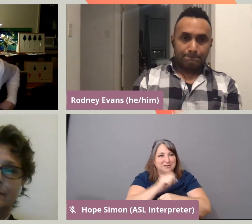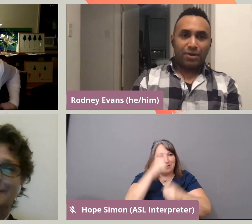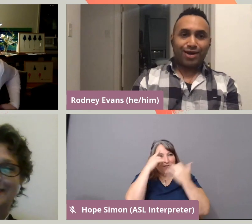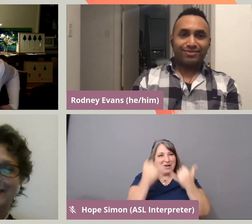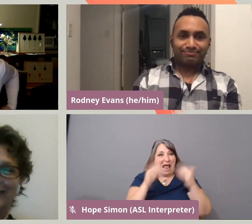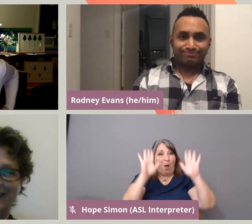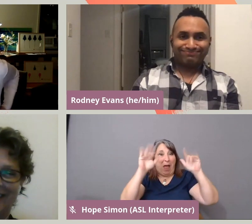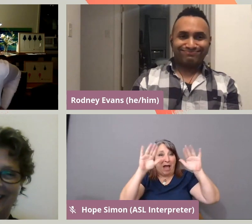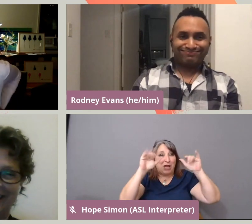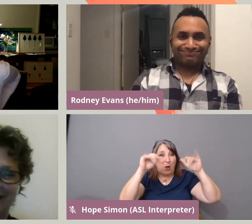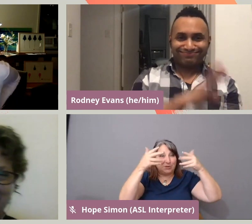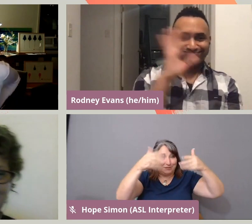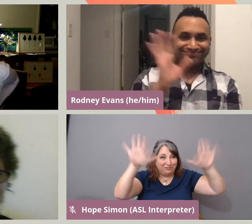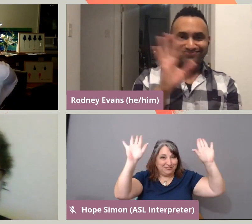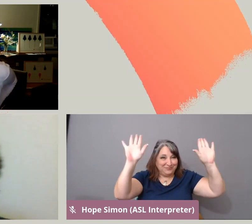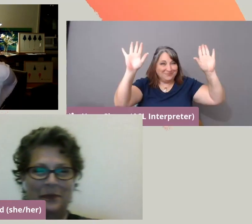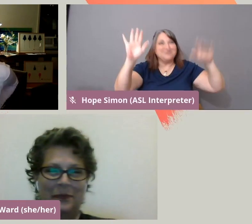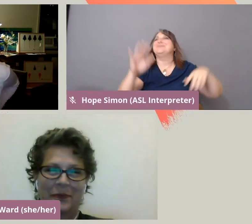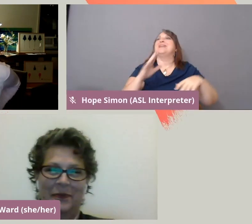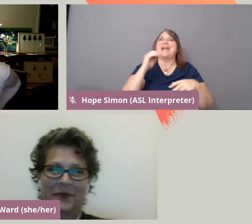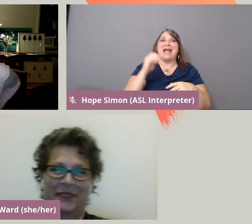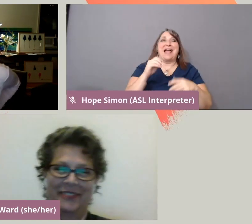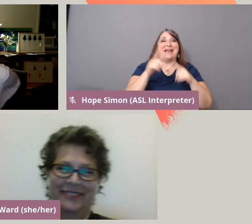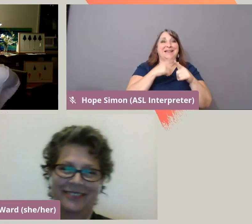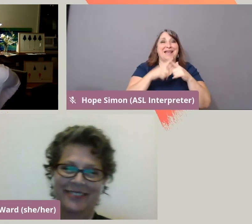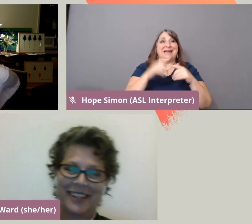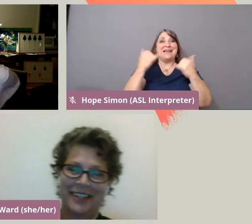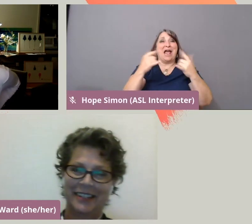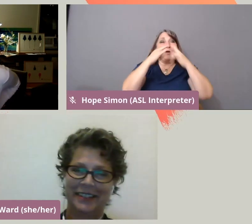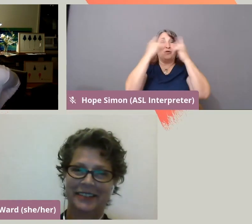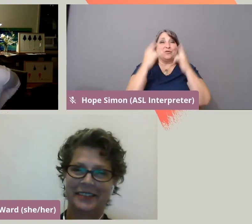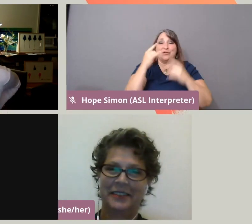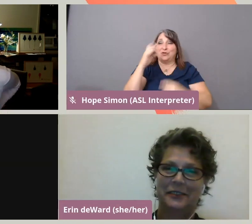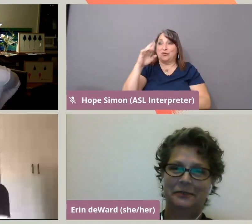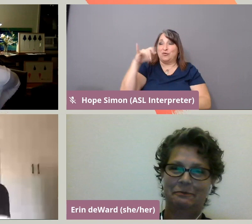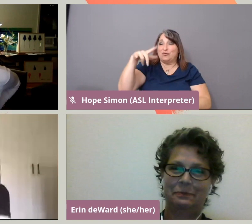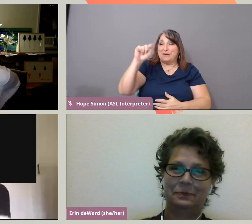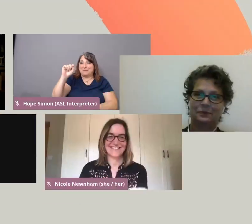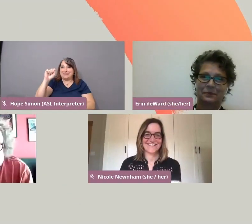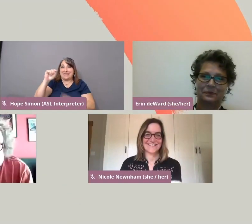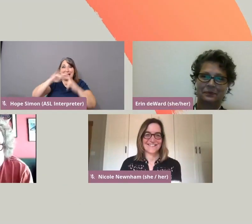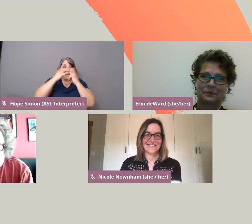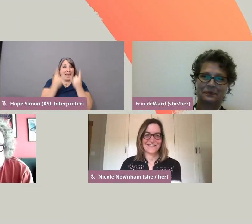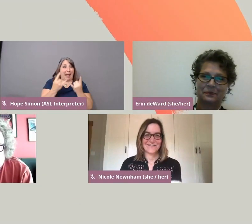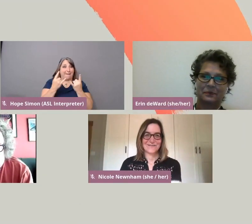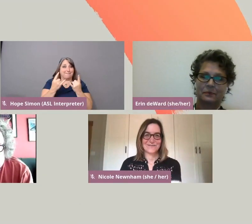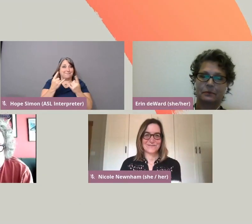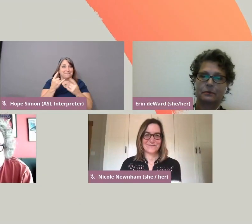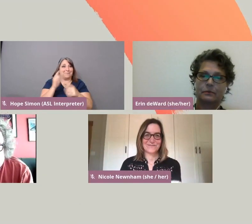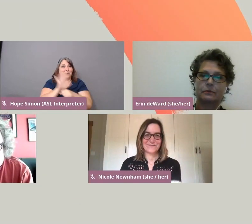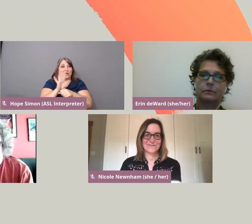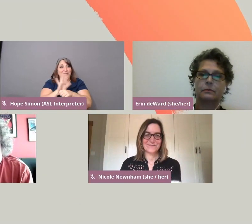And "Crip Camp," come back. Come on up here. And we can have everybody.